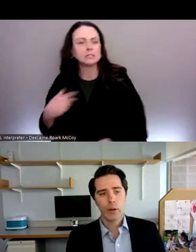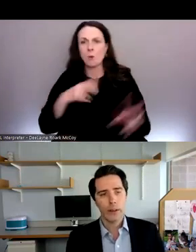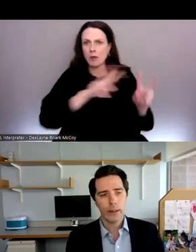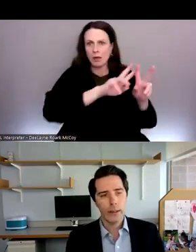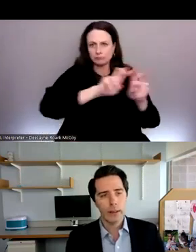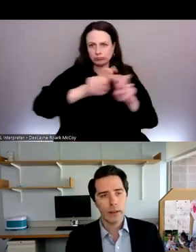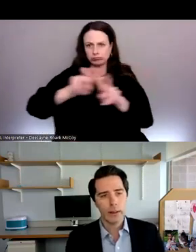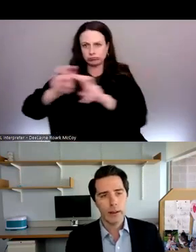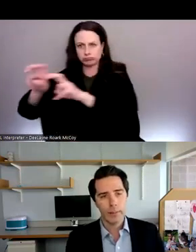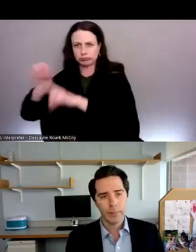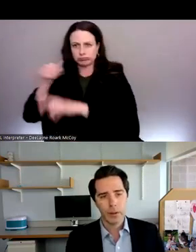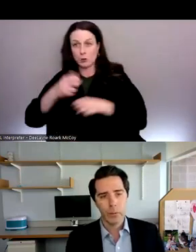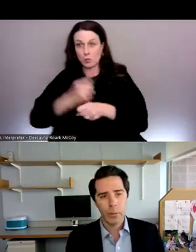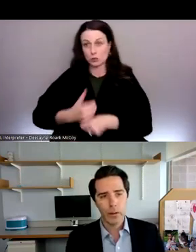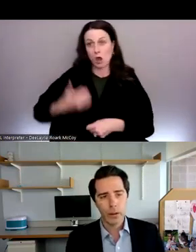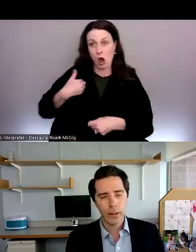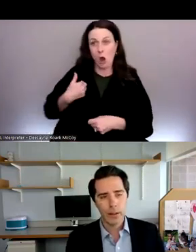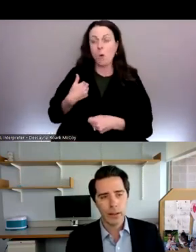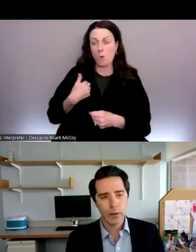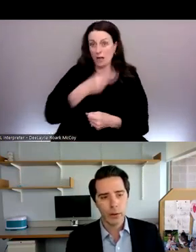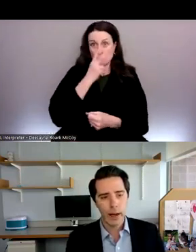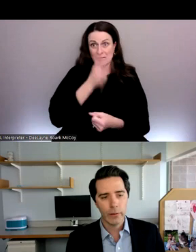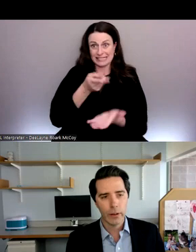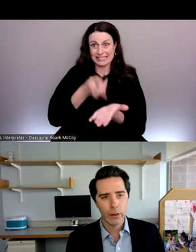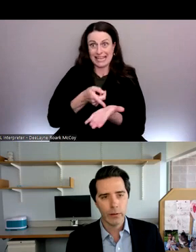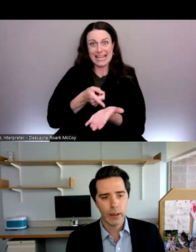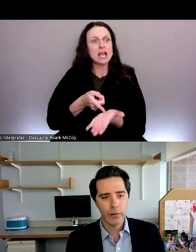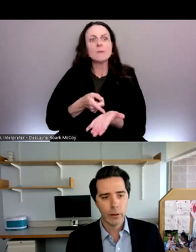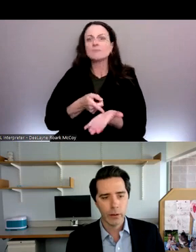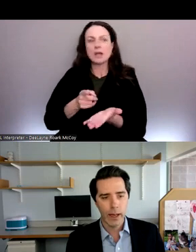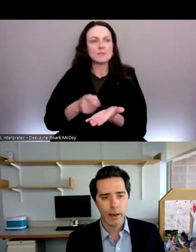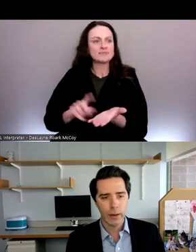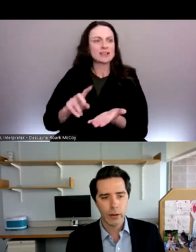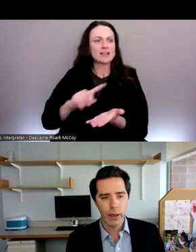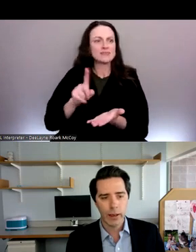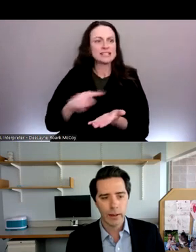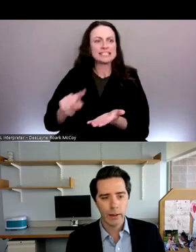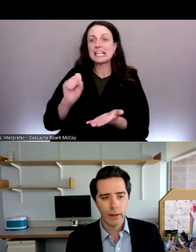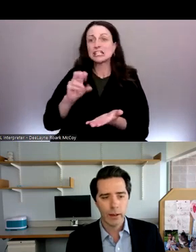what you can see here is that when we look to the z-scored average of